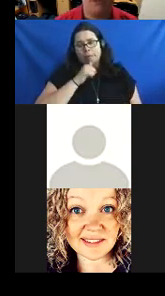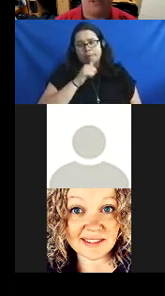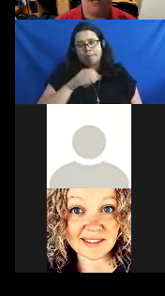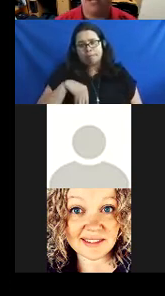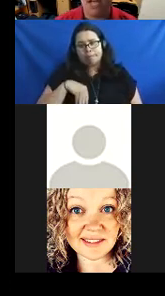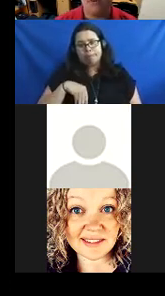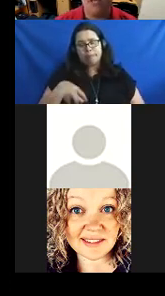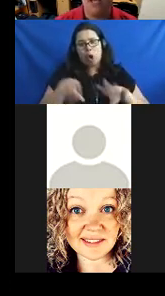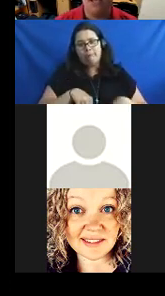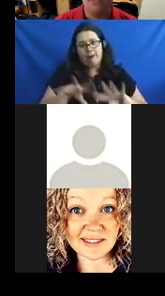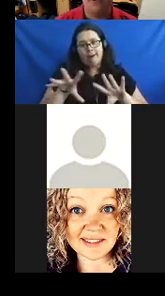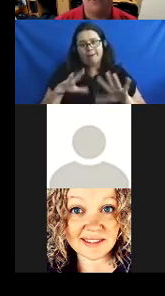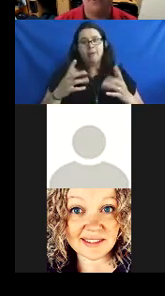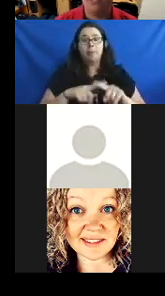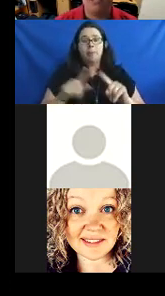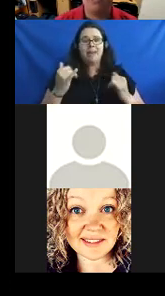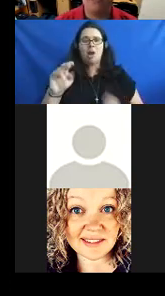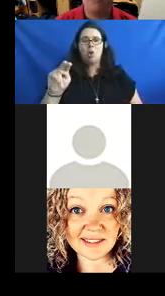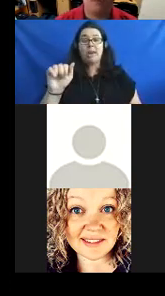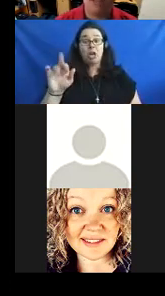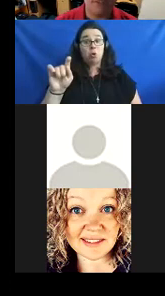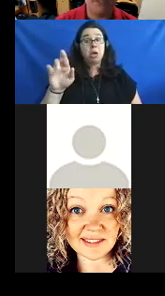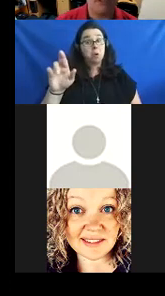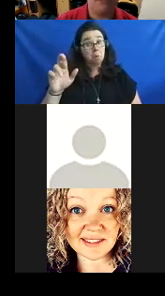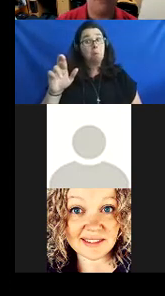TURN NARRATOR ON AND OFF, BUT NOW IT'S QUITE FUNCTIONAL.